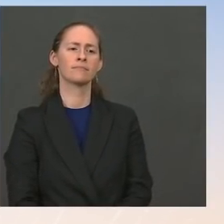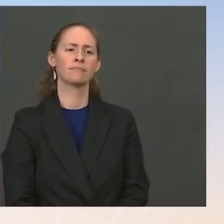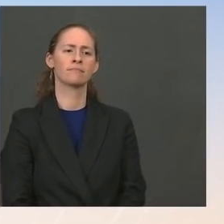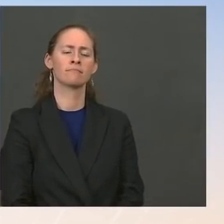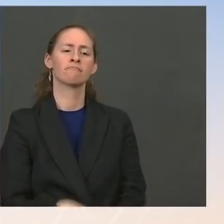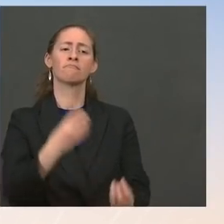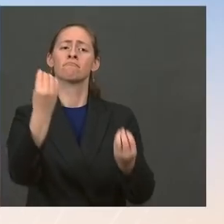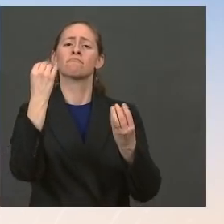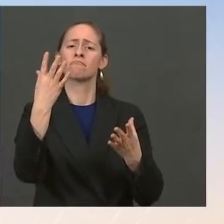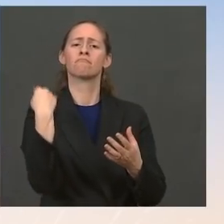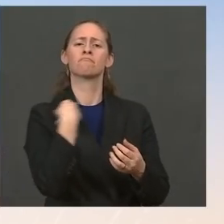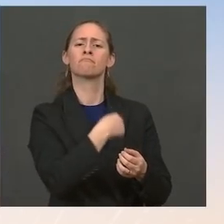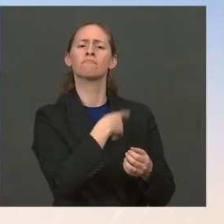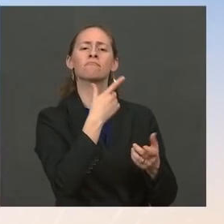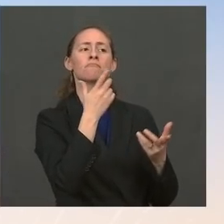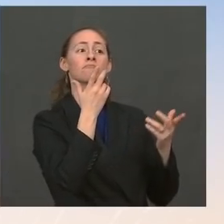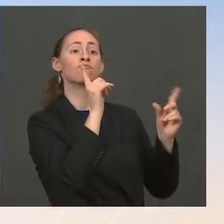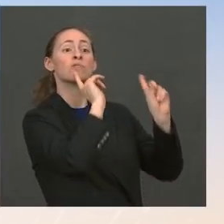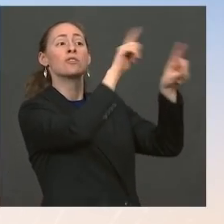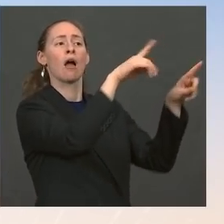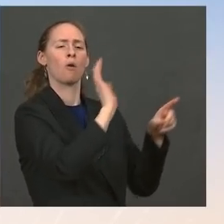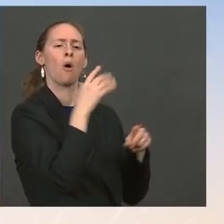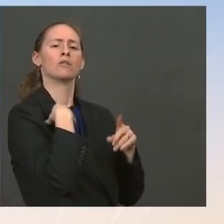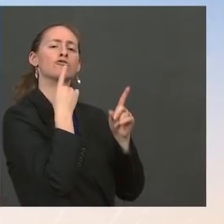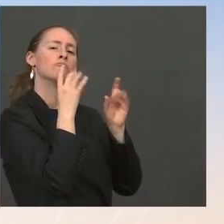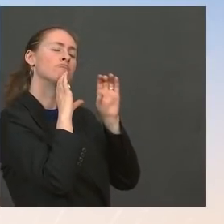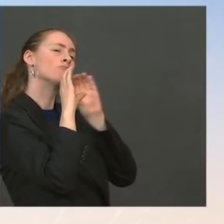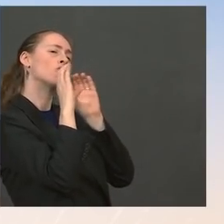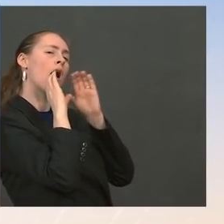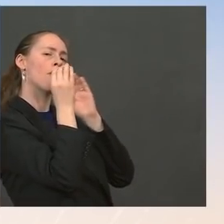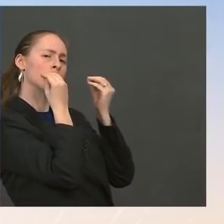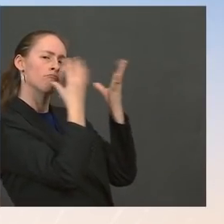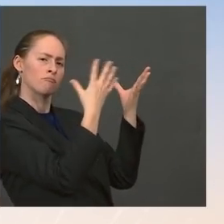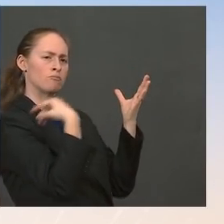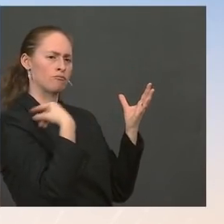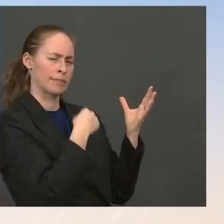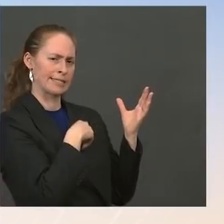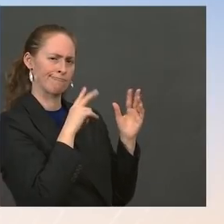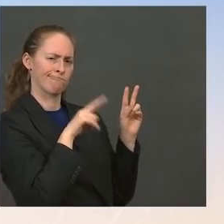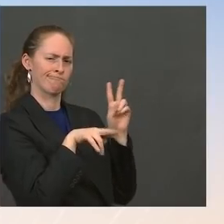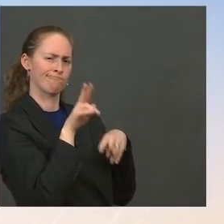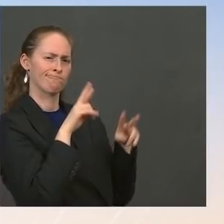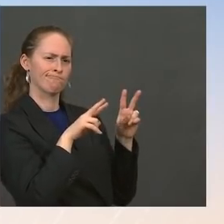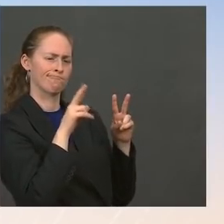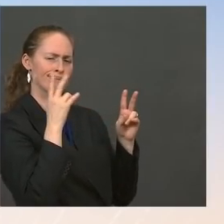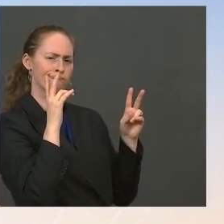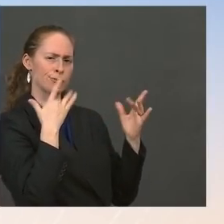of President Putin's speech. We are going to continue to proceed and welcome steps